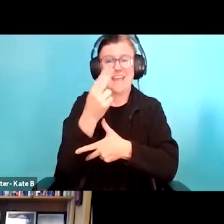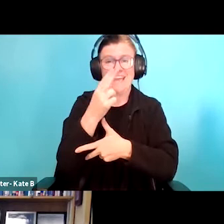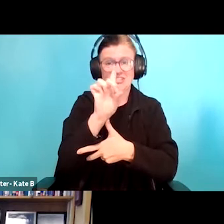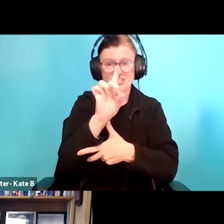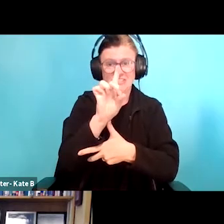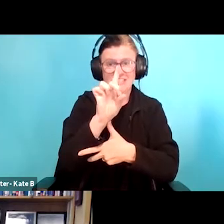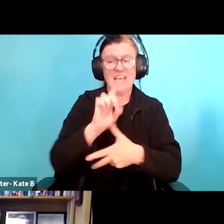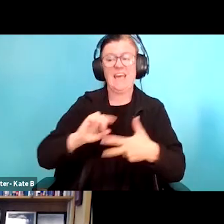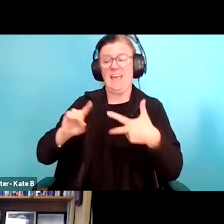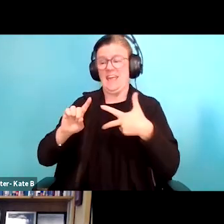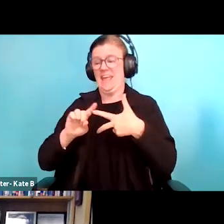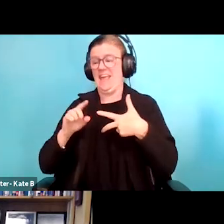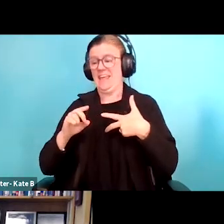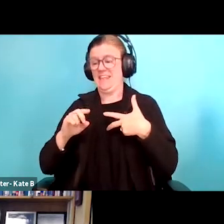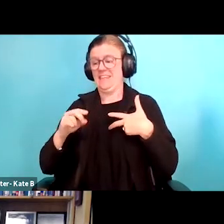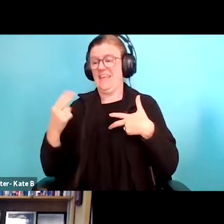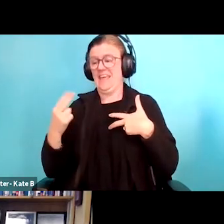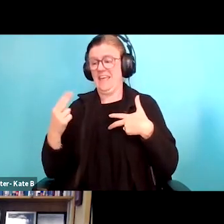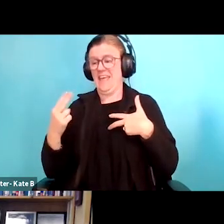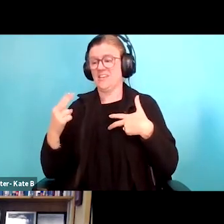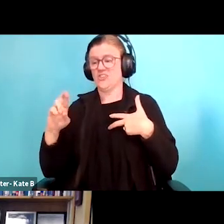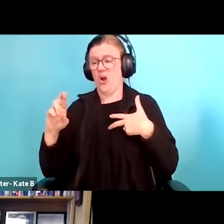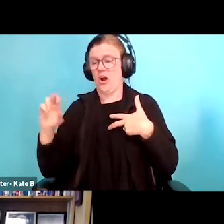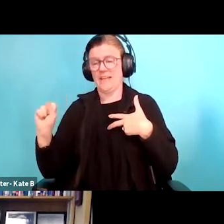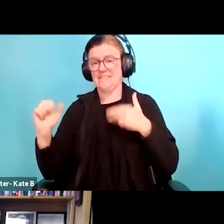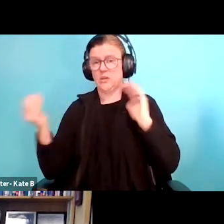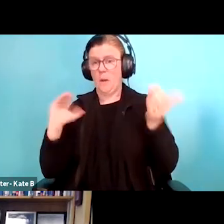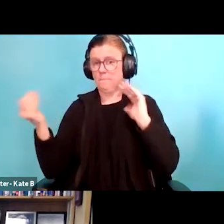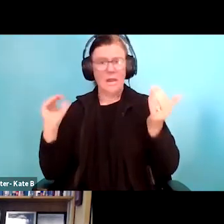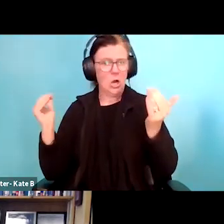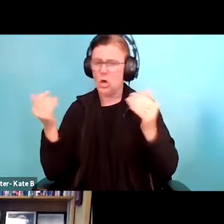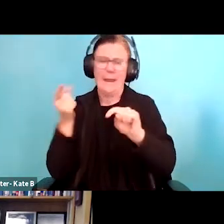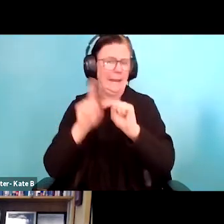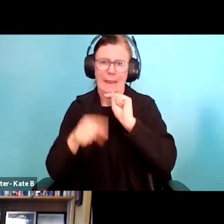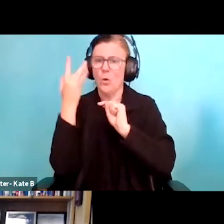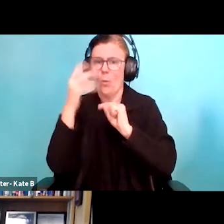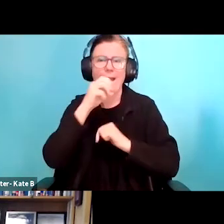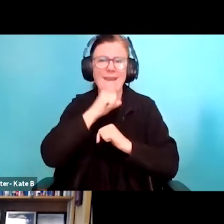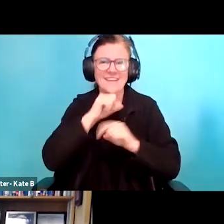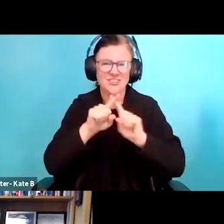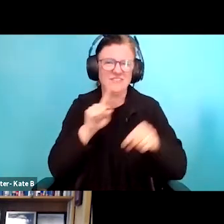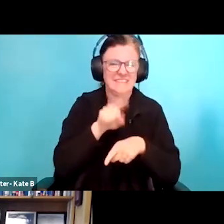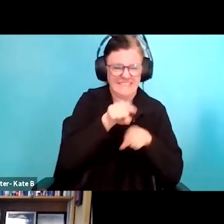survey because the age bans are different the NSHD consists of 18-to-64-year-olds